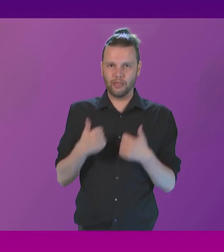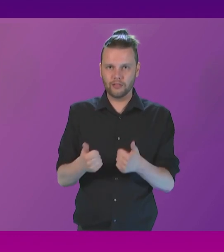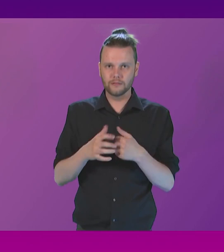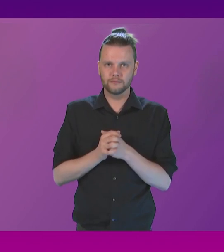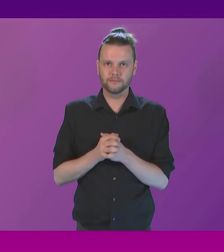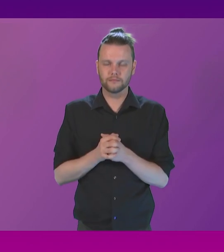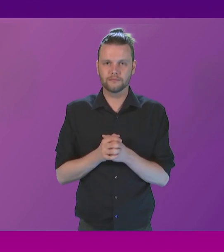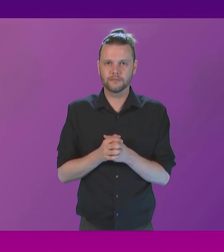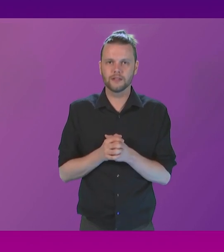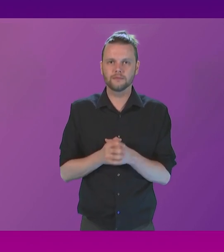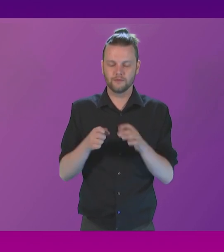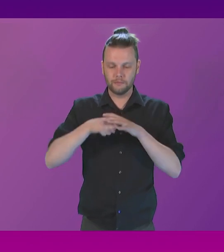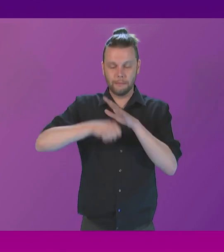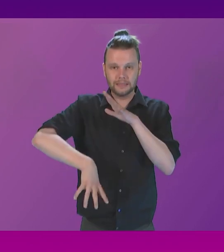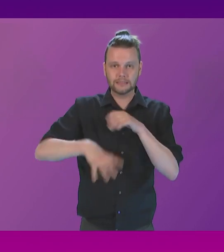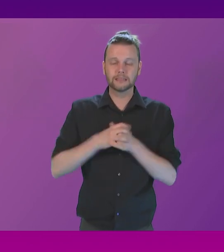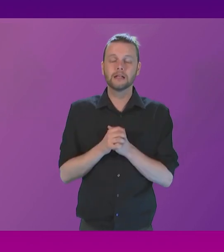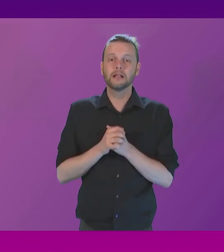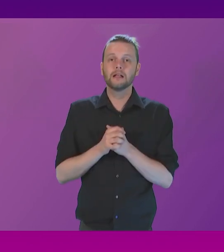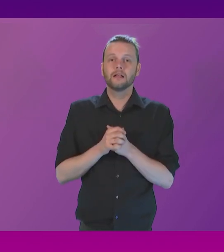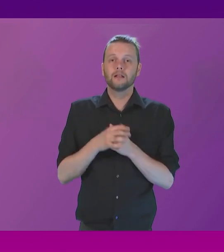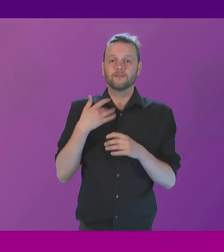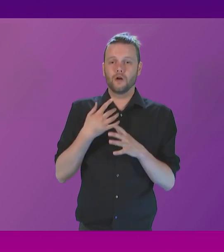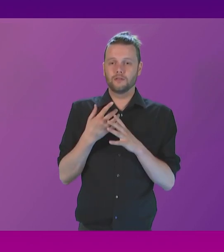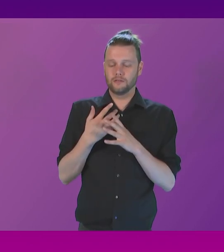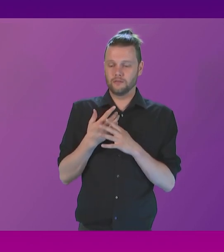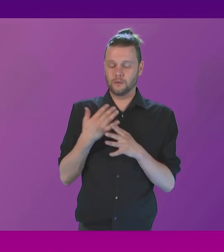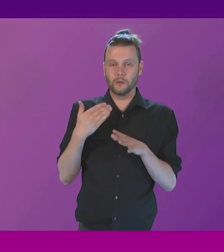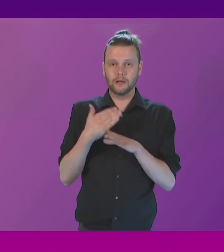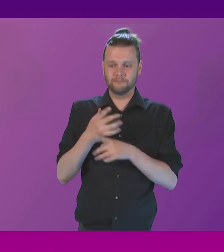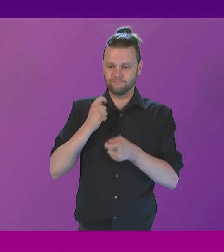is the First Minister content to treat rural workers as second-class citizens?